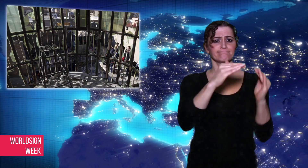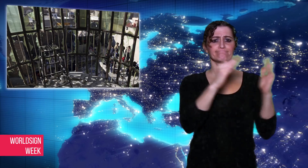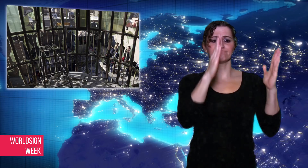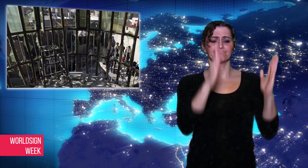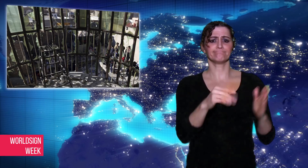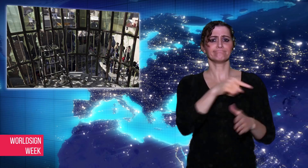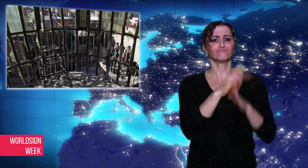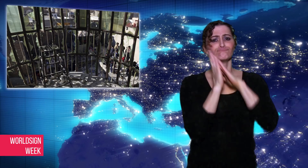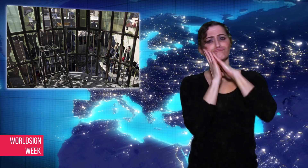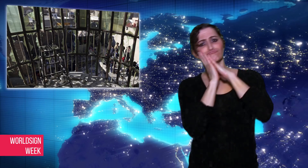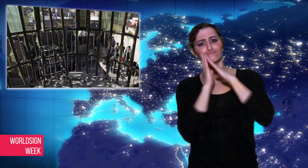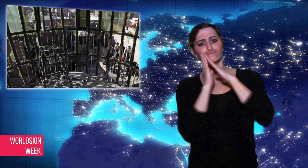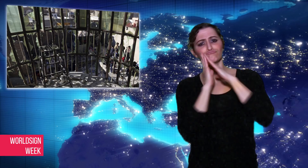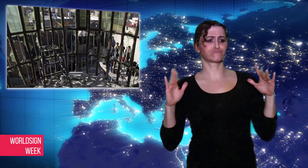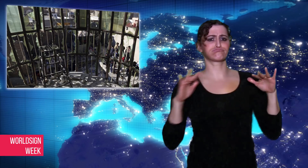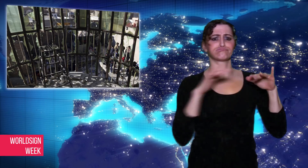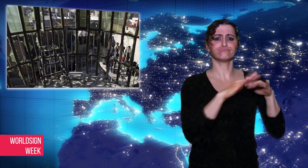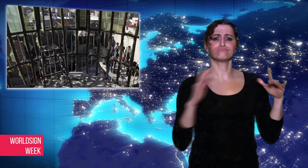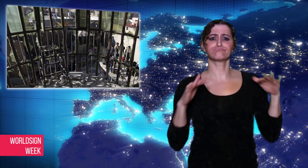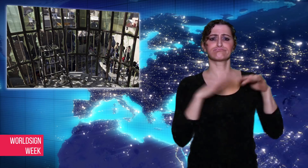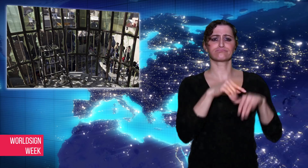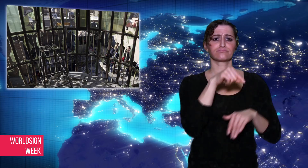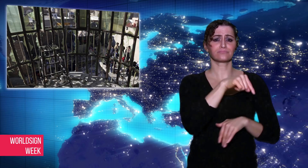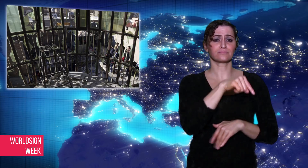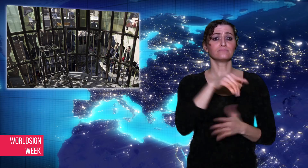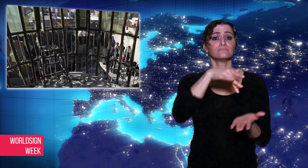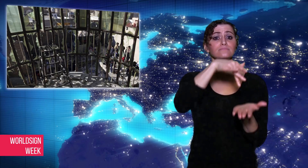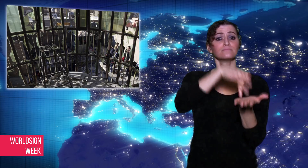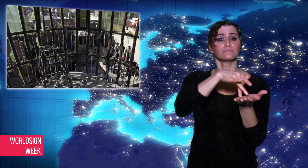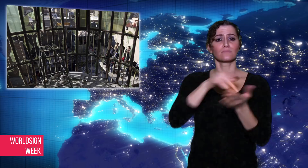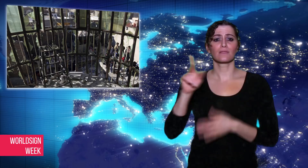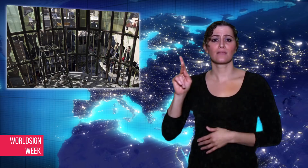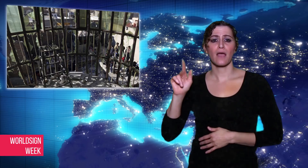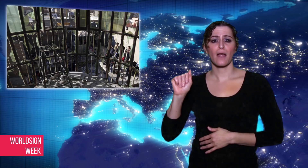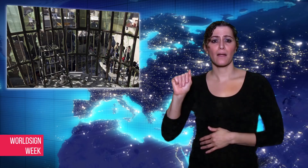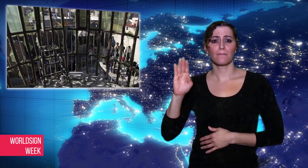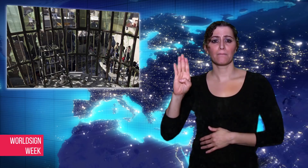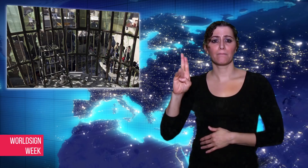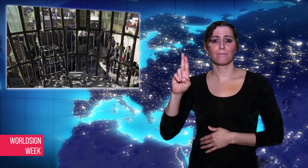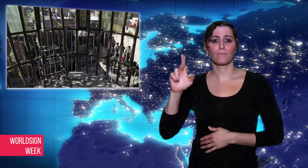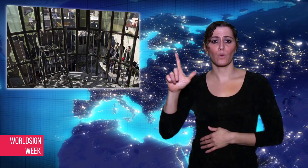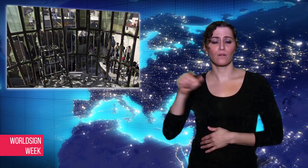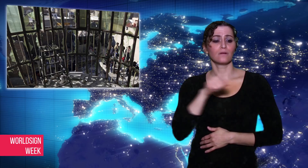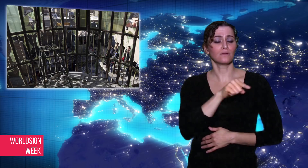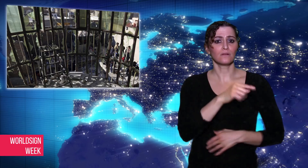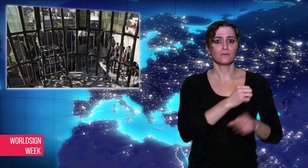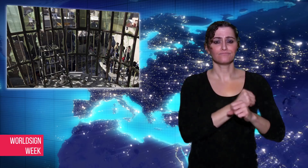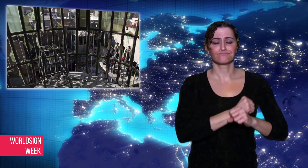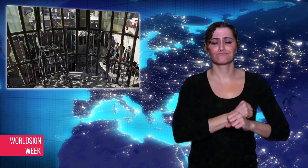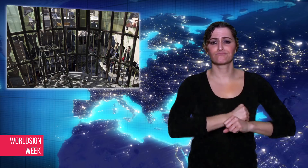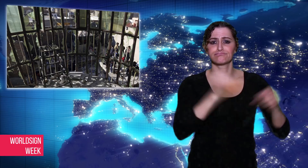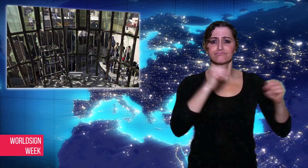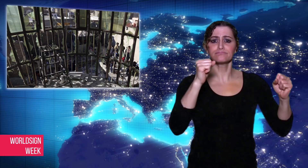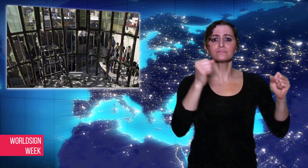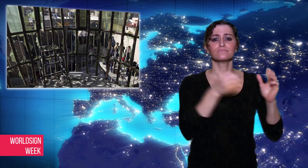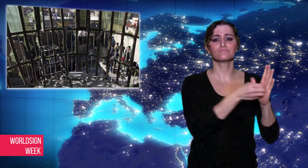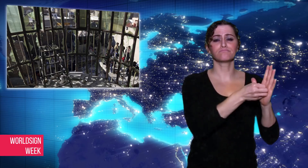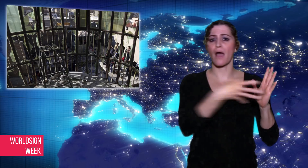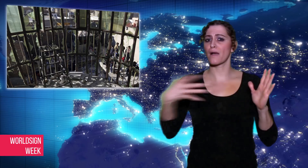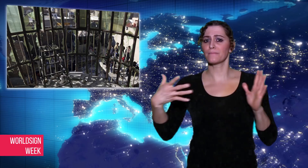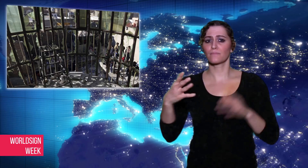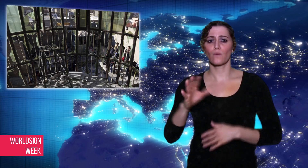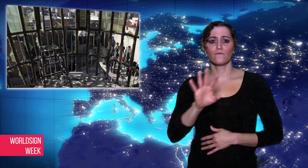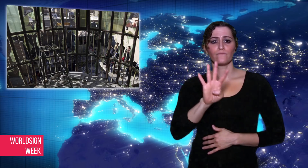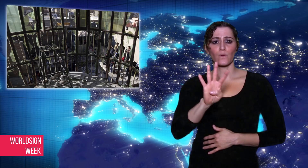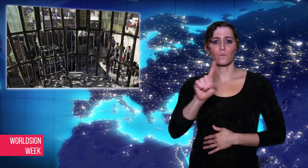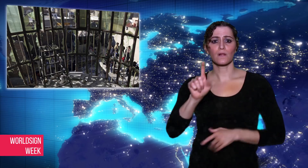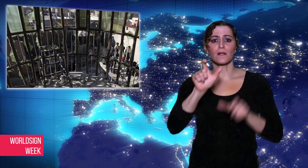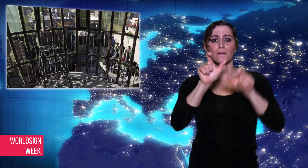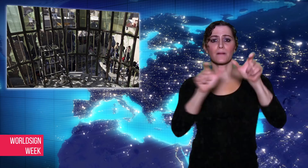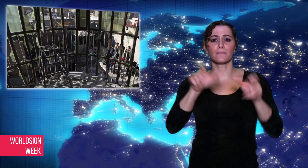41 people last Thursday. ISIS claimed